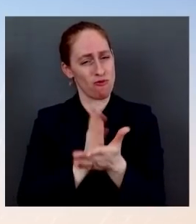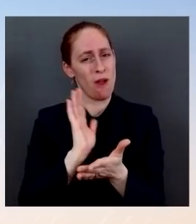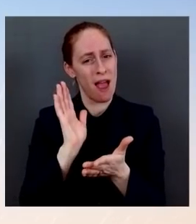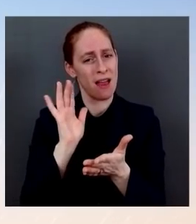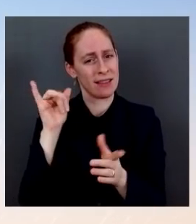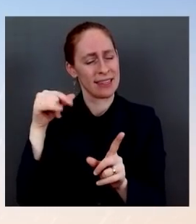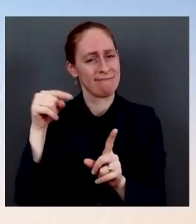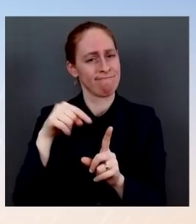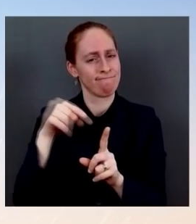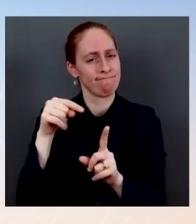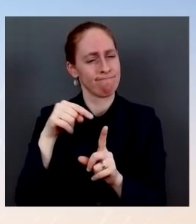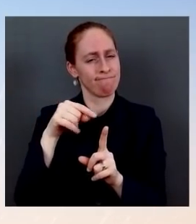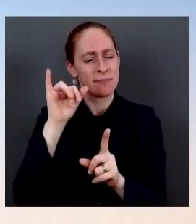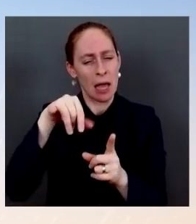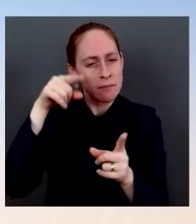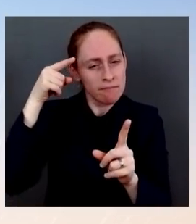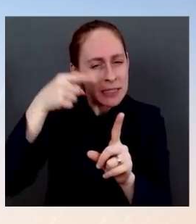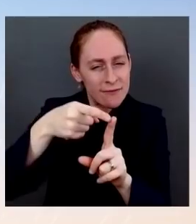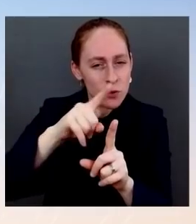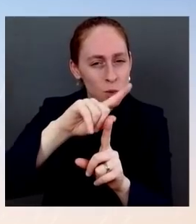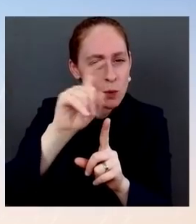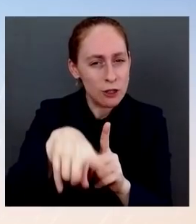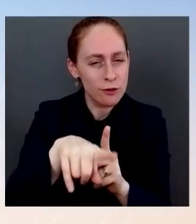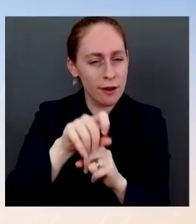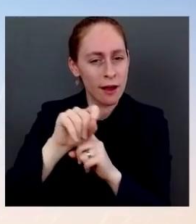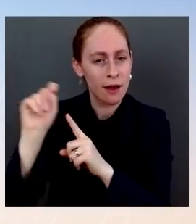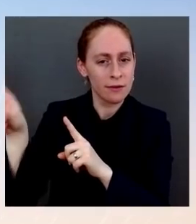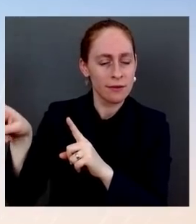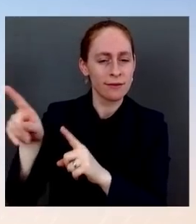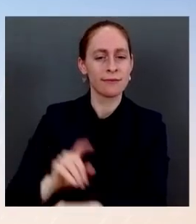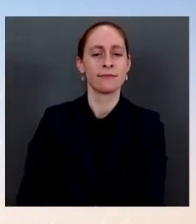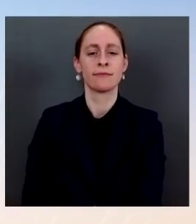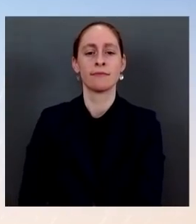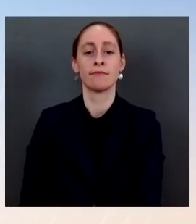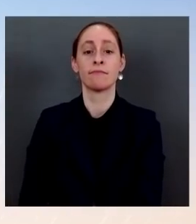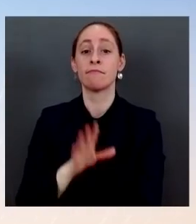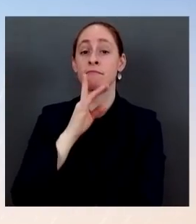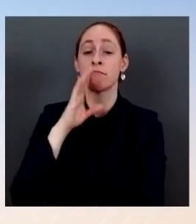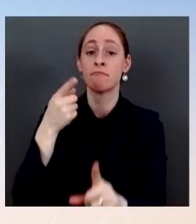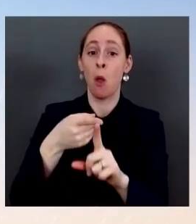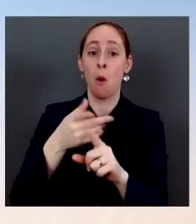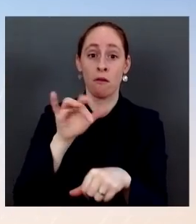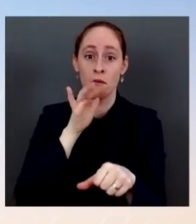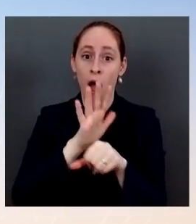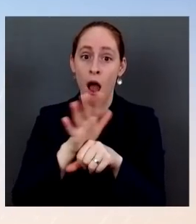to change the Senate rules at this point in time. There are different ranges of options they're discussing in terms of rule changes,